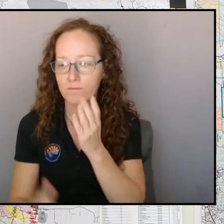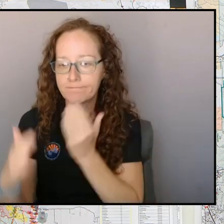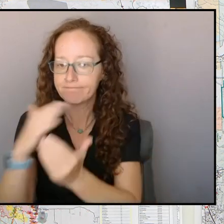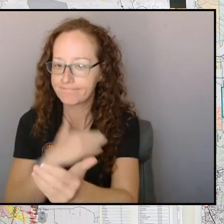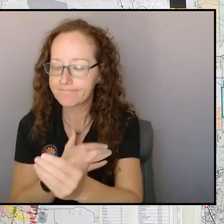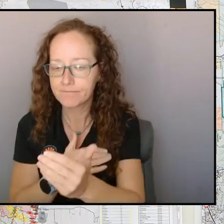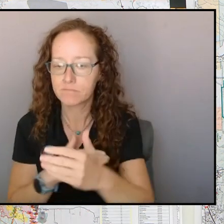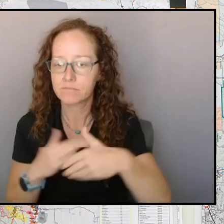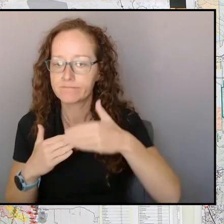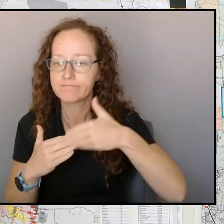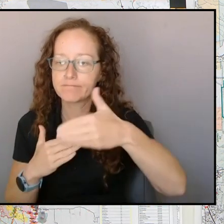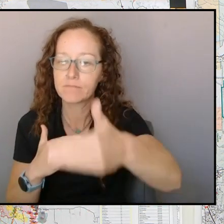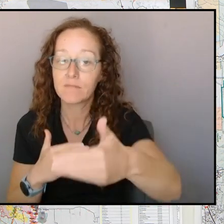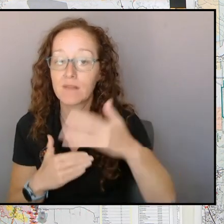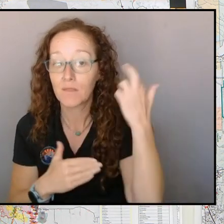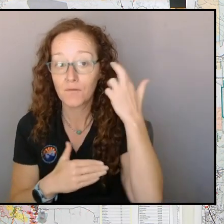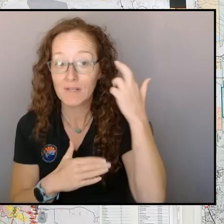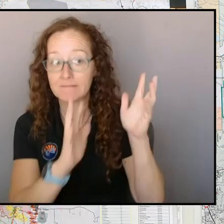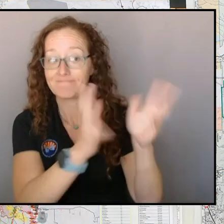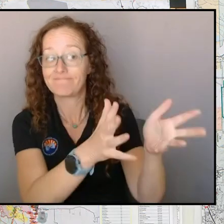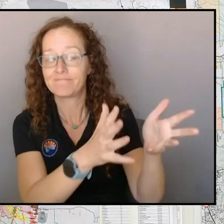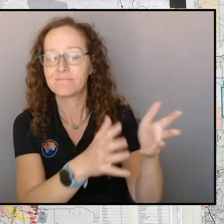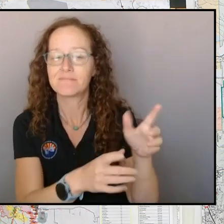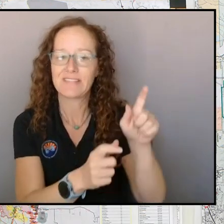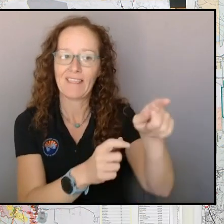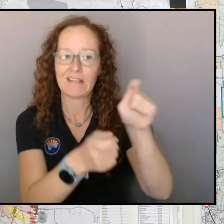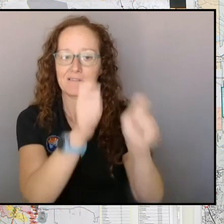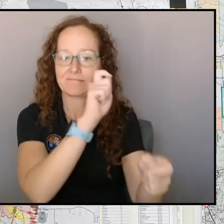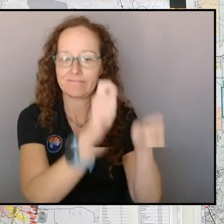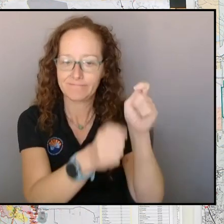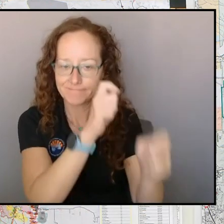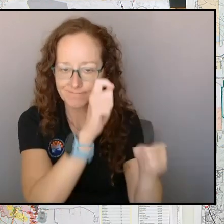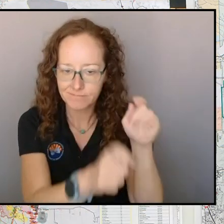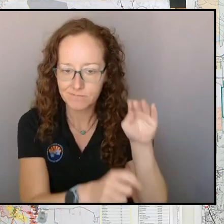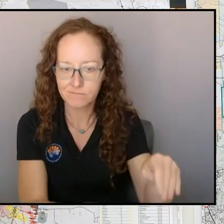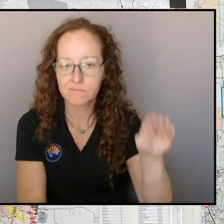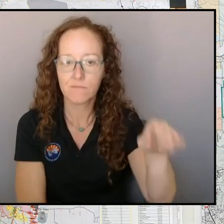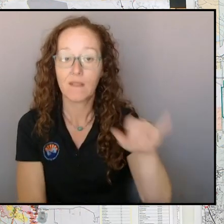the matrix is a situational awareness tool that is internal.